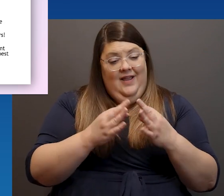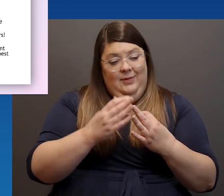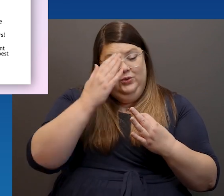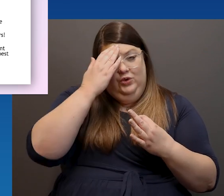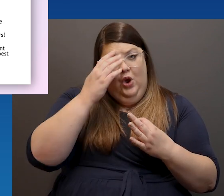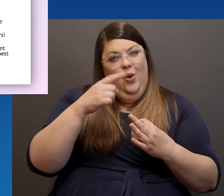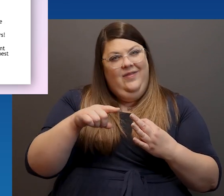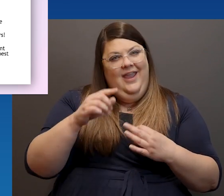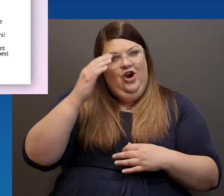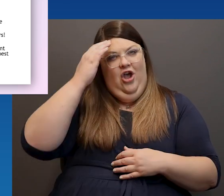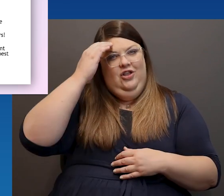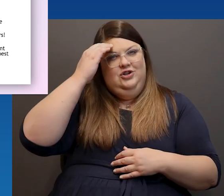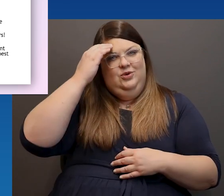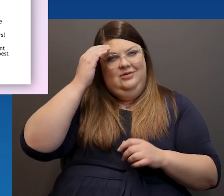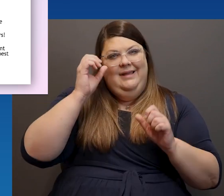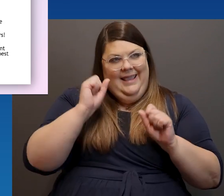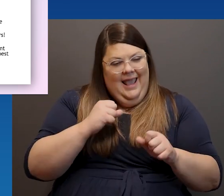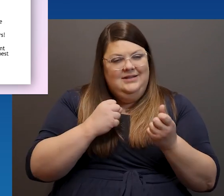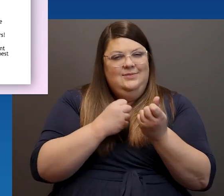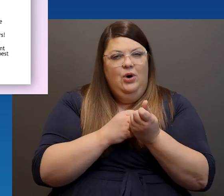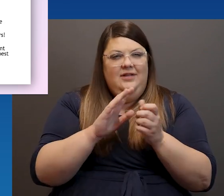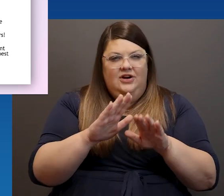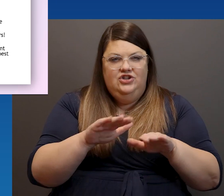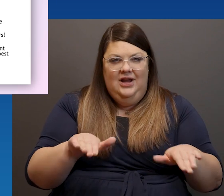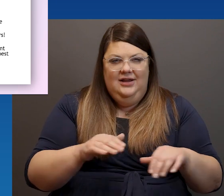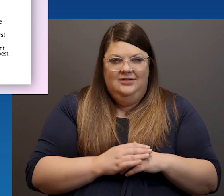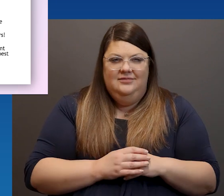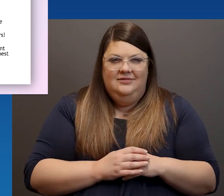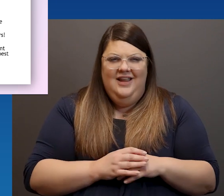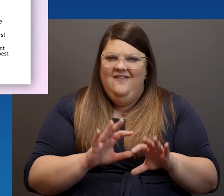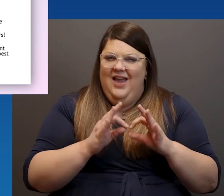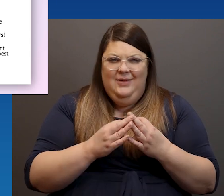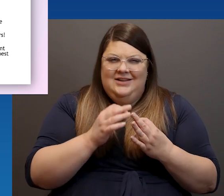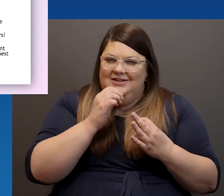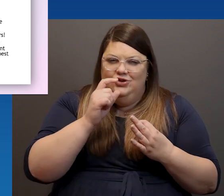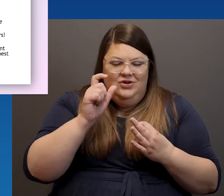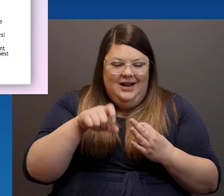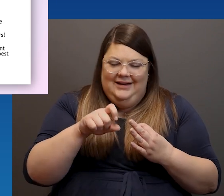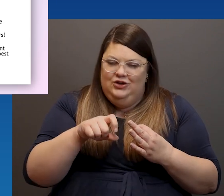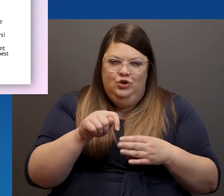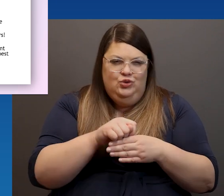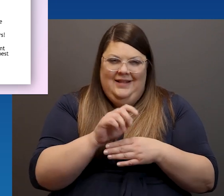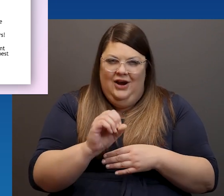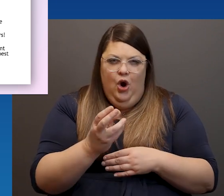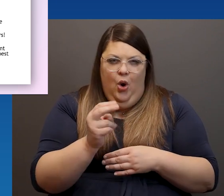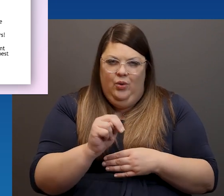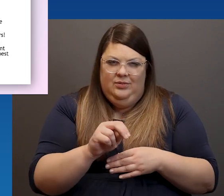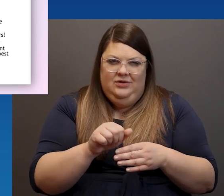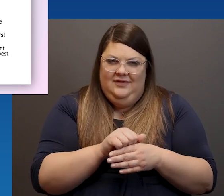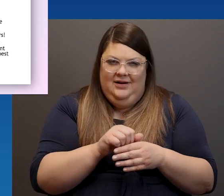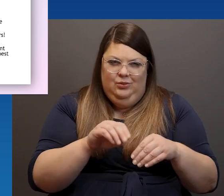and can support their child. Families should not have to train their providers. Providers should have a basic understanding